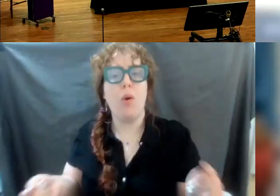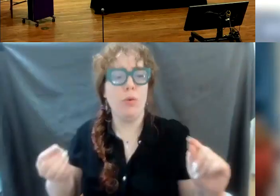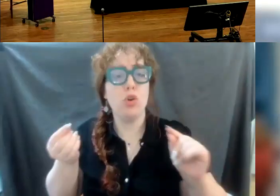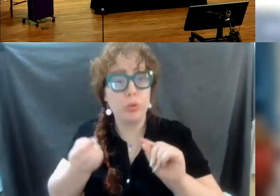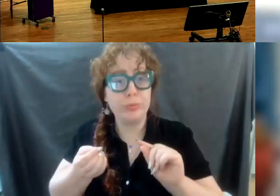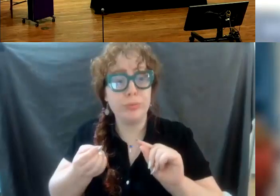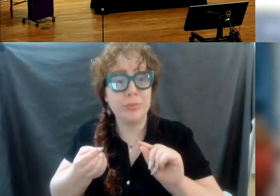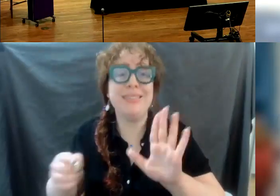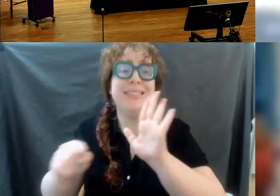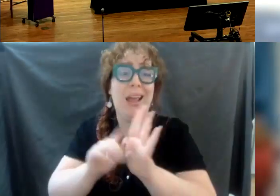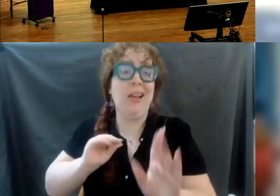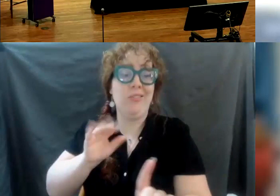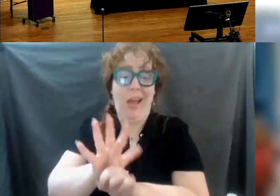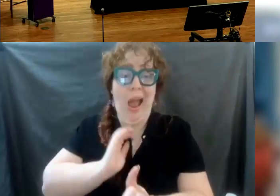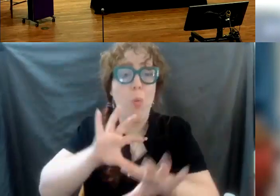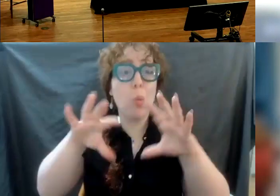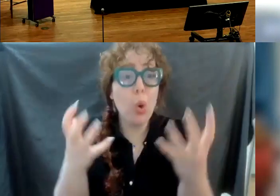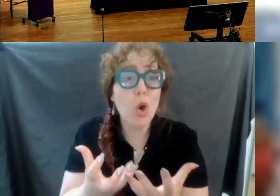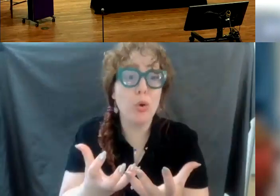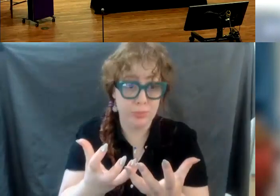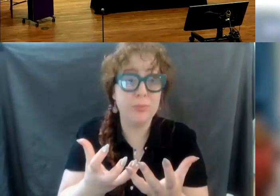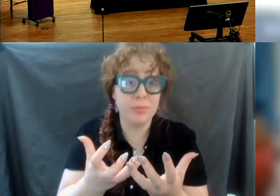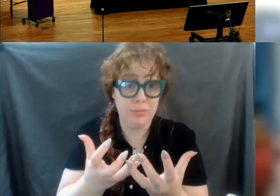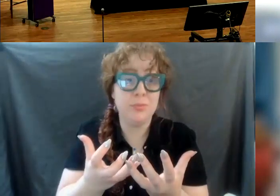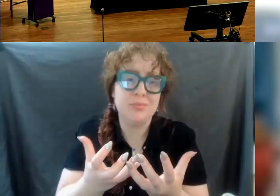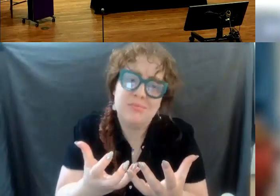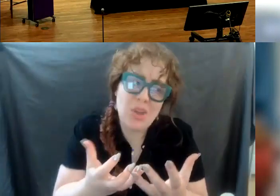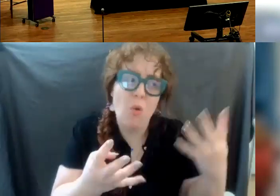And I think that's one thing that our carceral system fails.